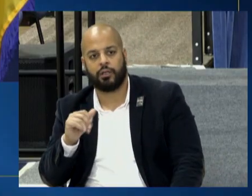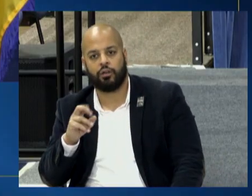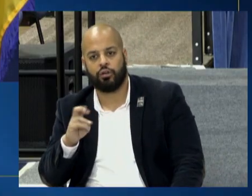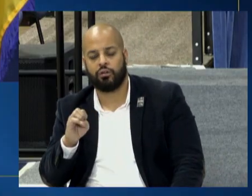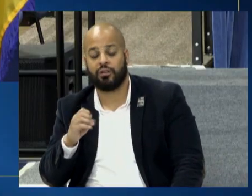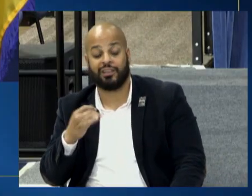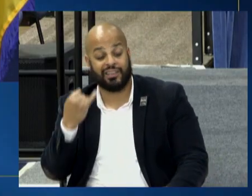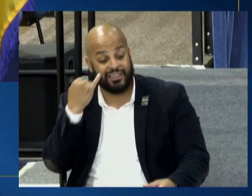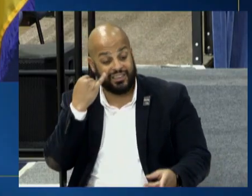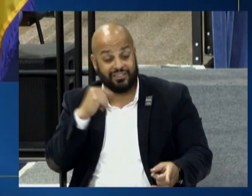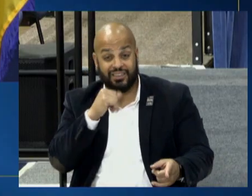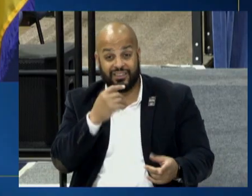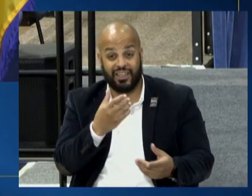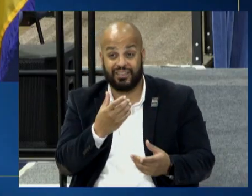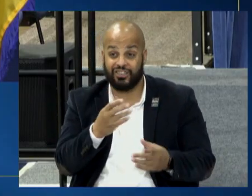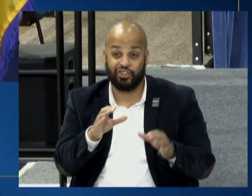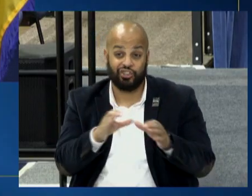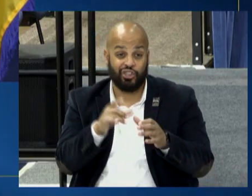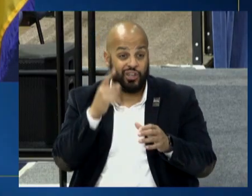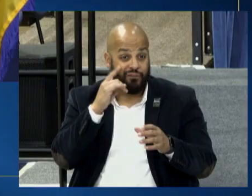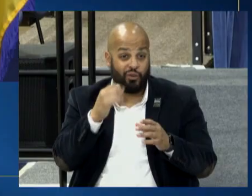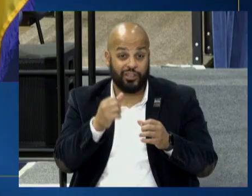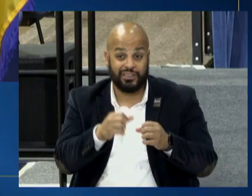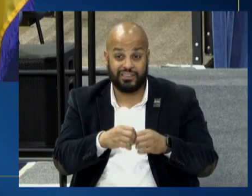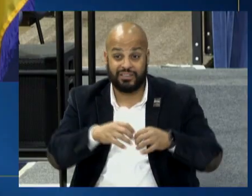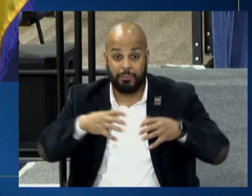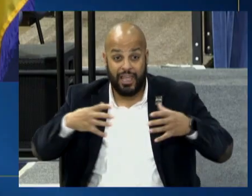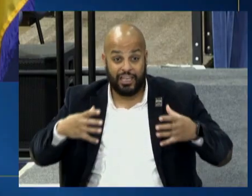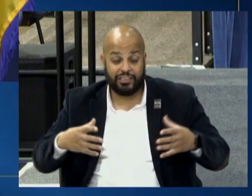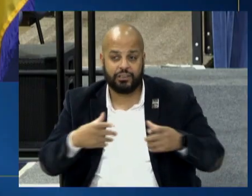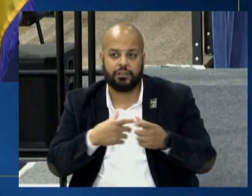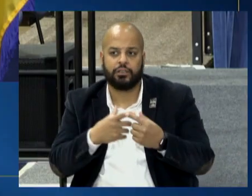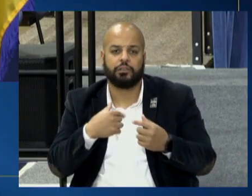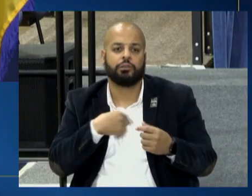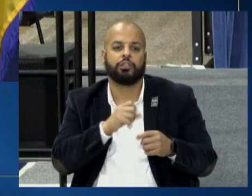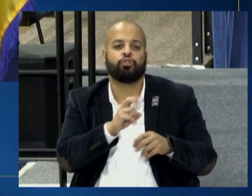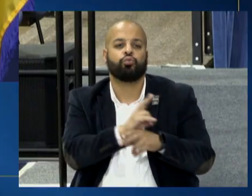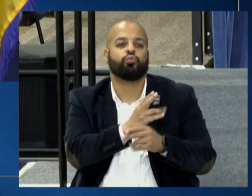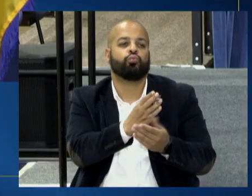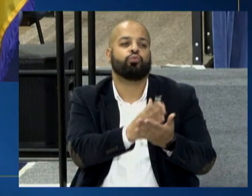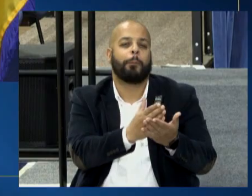we can take lessons learned and carry them forward into the Medicare program. In that way,